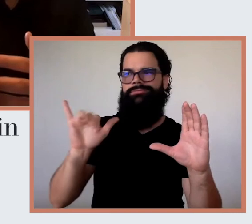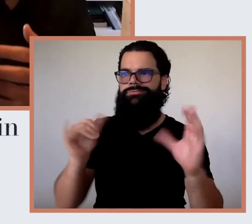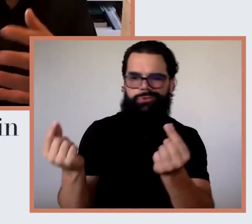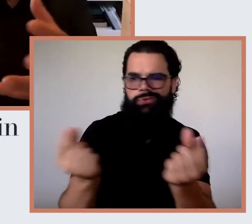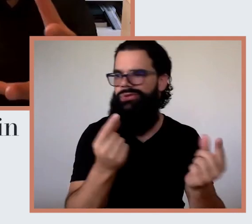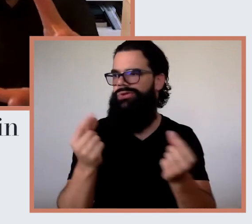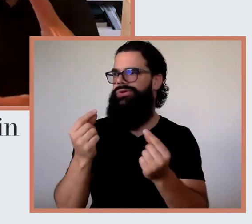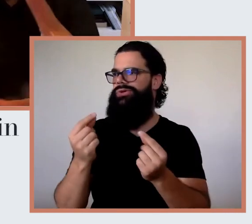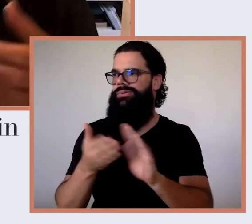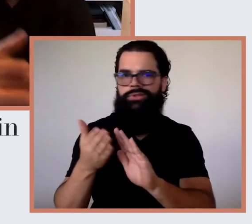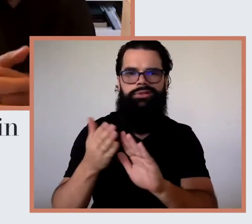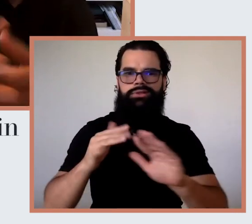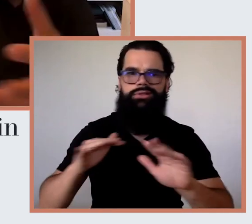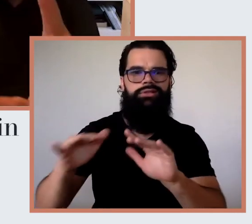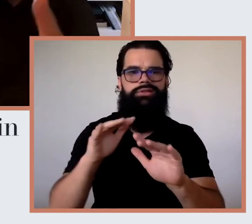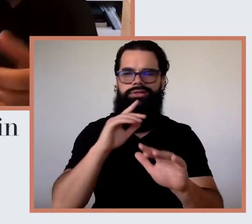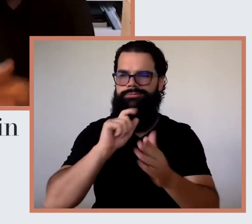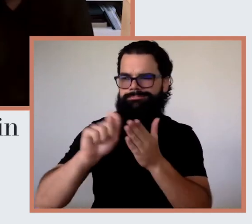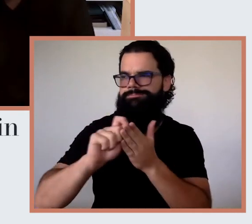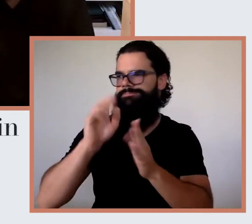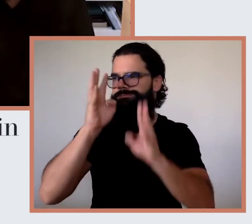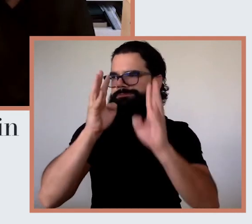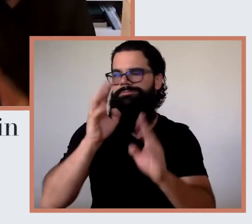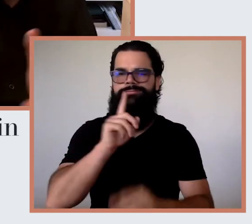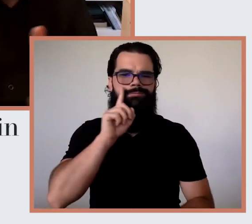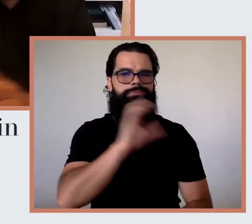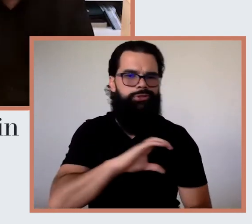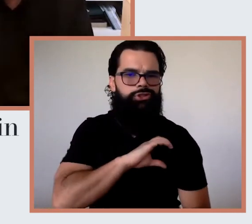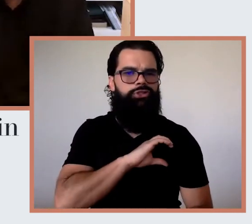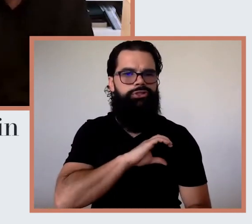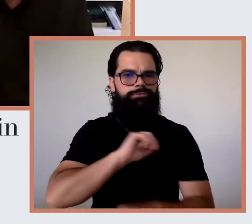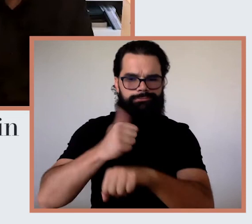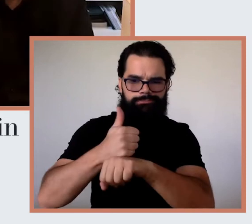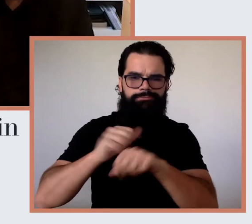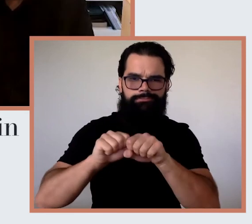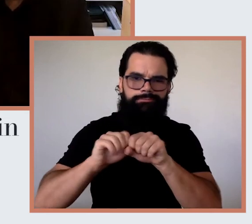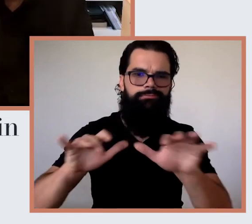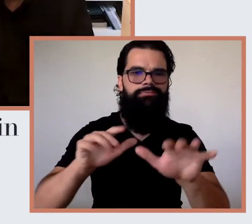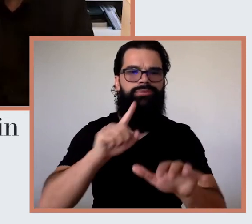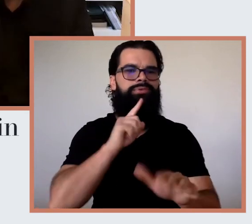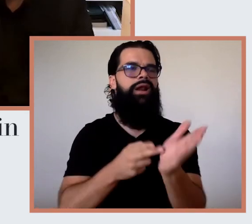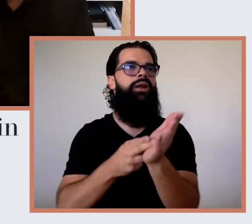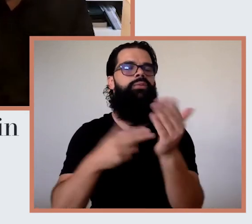You, as the show, as showrunners, as creators would love to have more deaf characters,